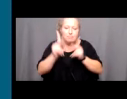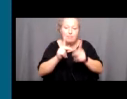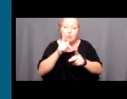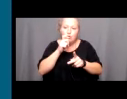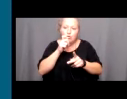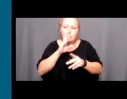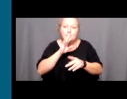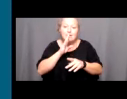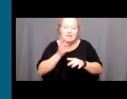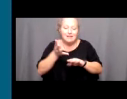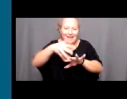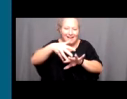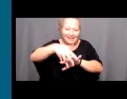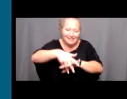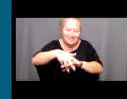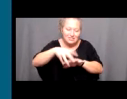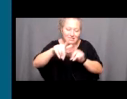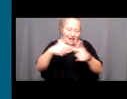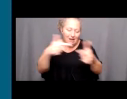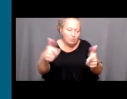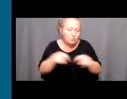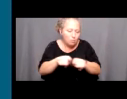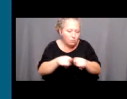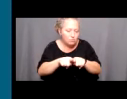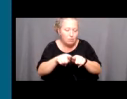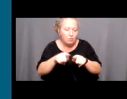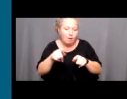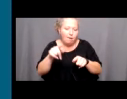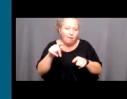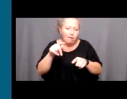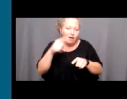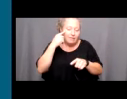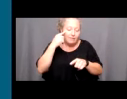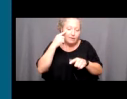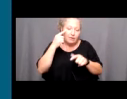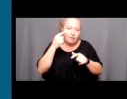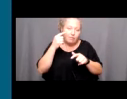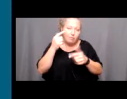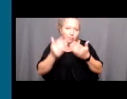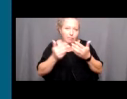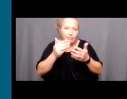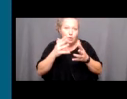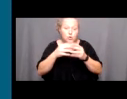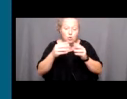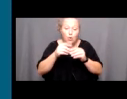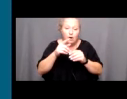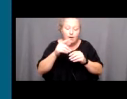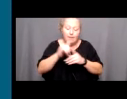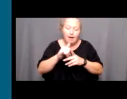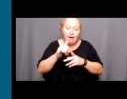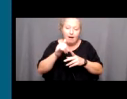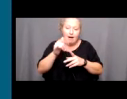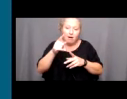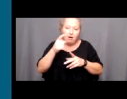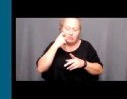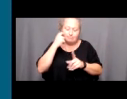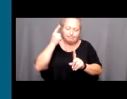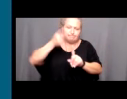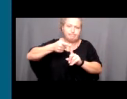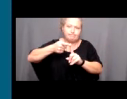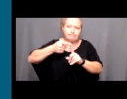I think with the stories that were highlighted really hammers this disconnect unfortunately,